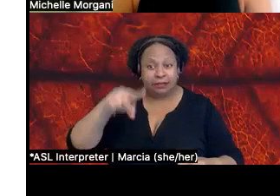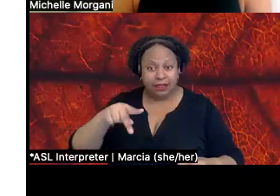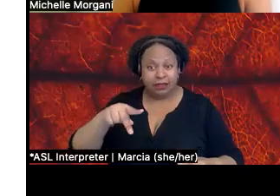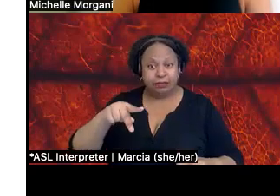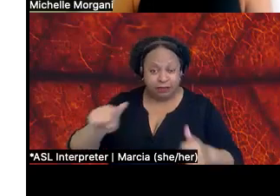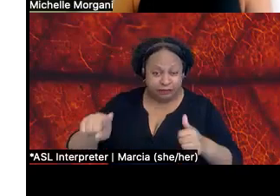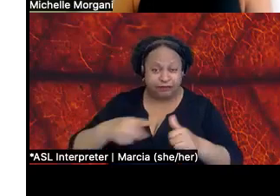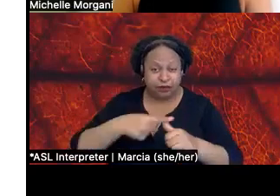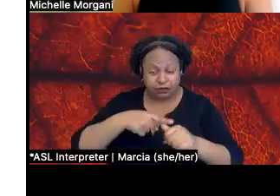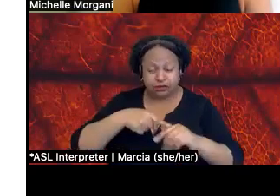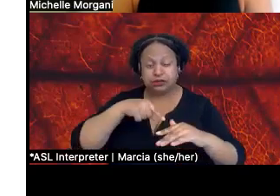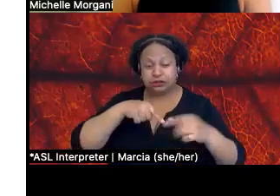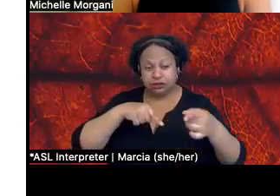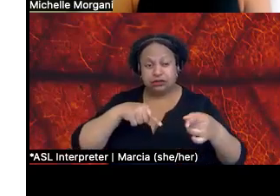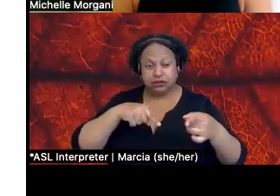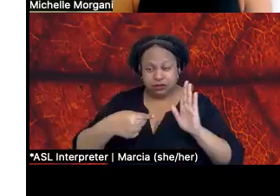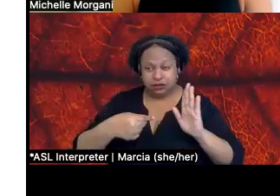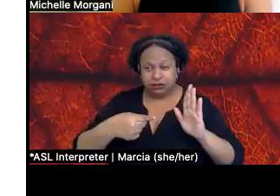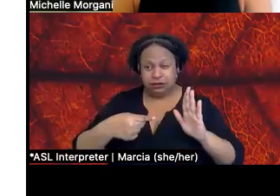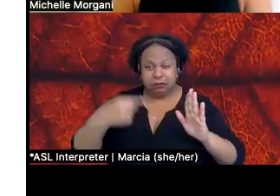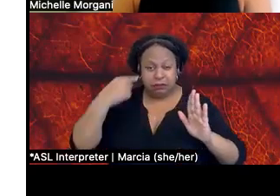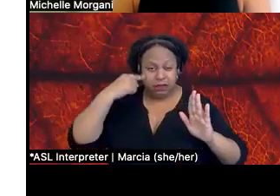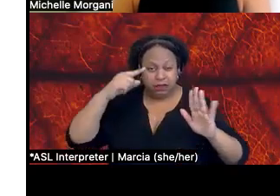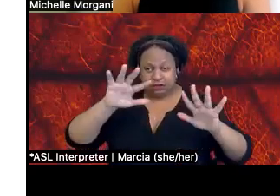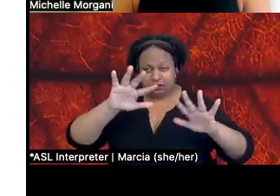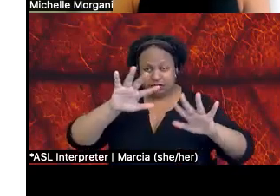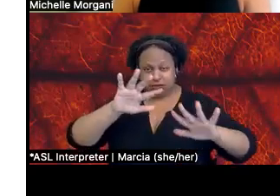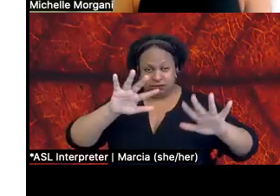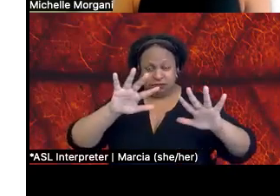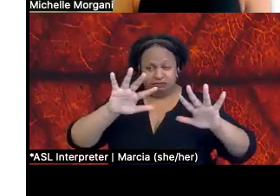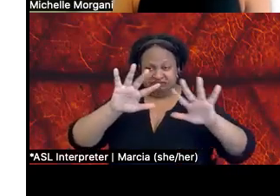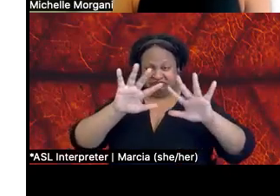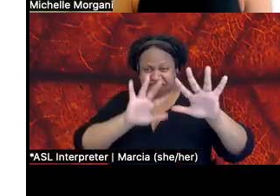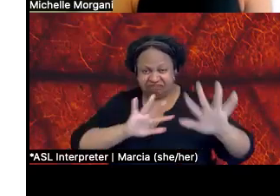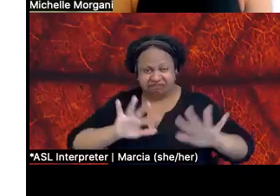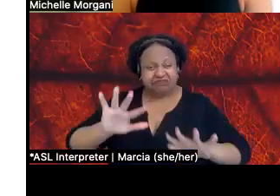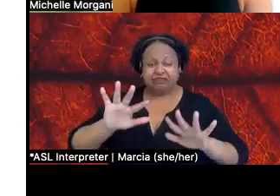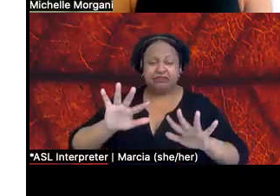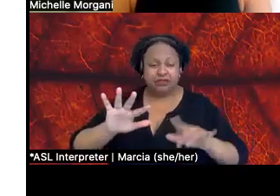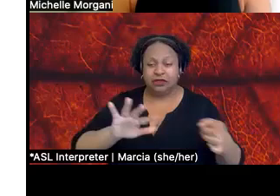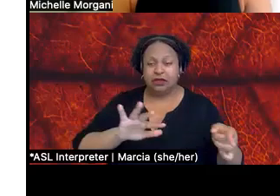So a student with a nonverbal learning disability might have the comment that